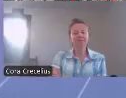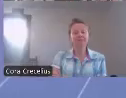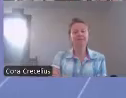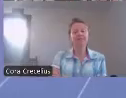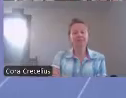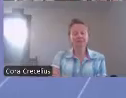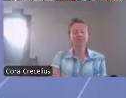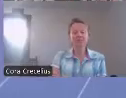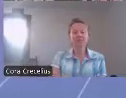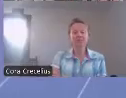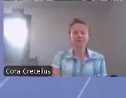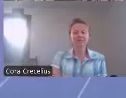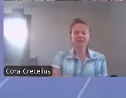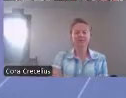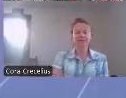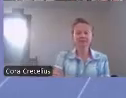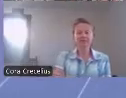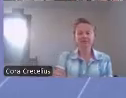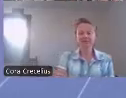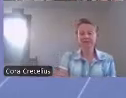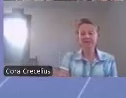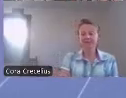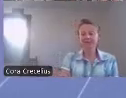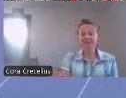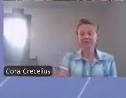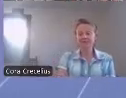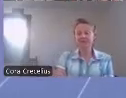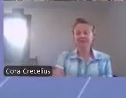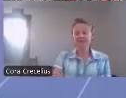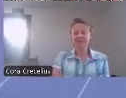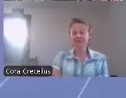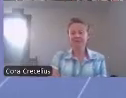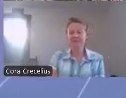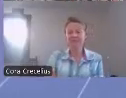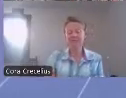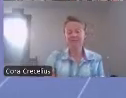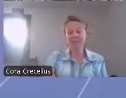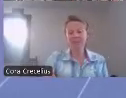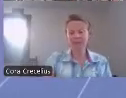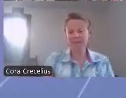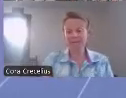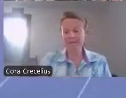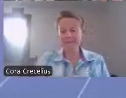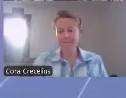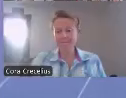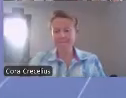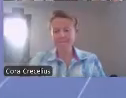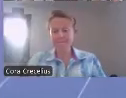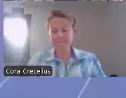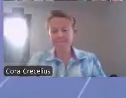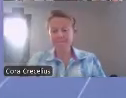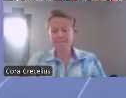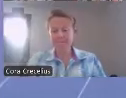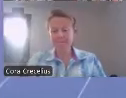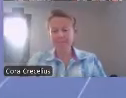So sometimes there's a common misconception that we only deal with people with physical disabilities. Awesome. Thanks, Lisa.